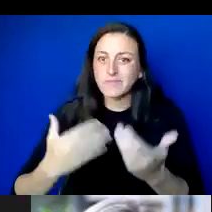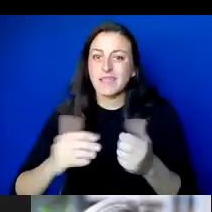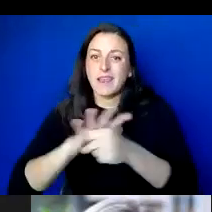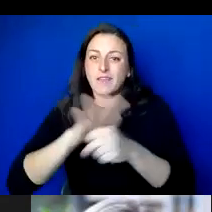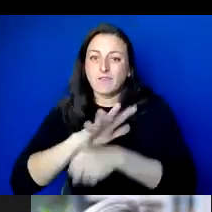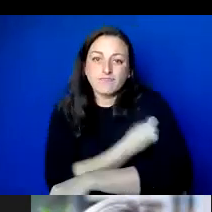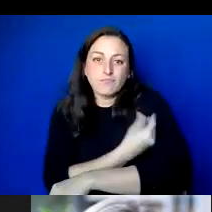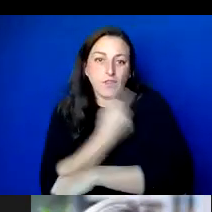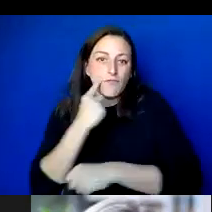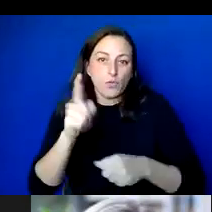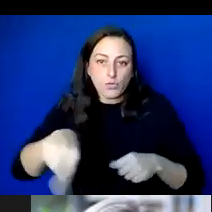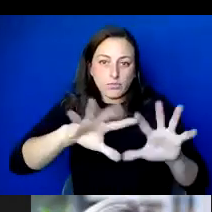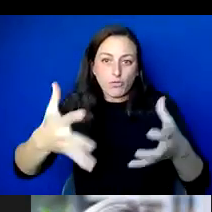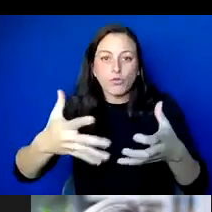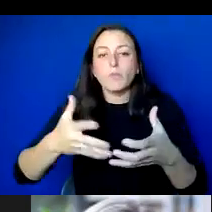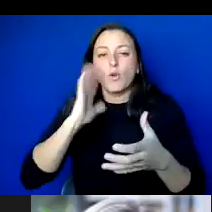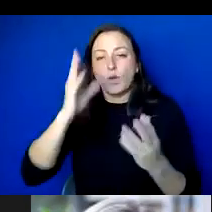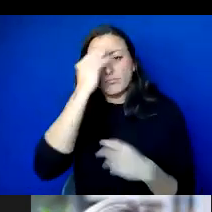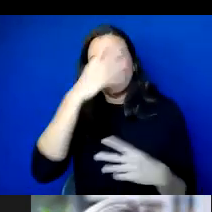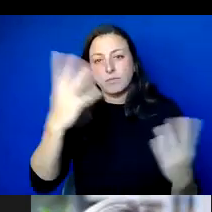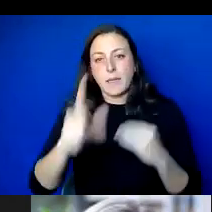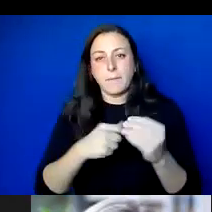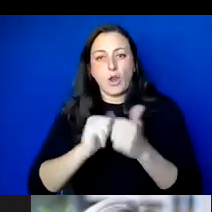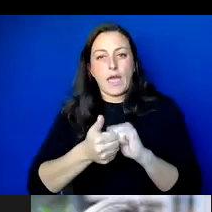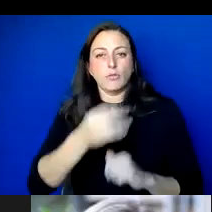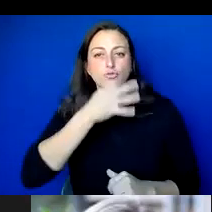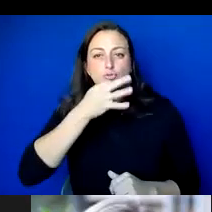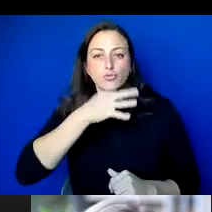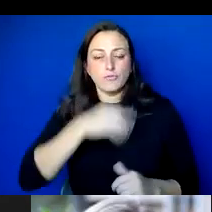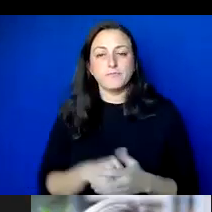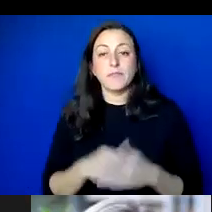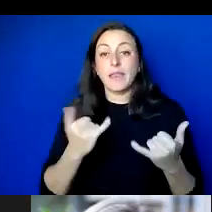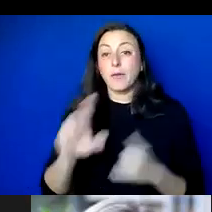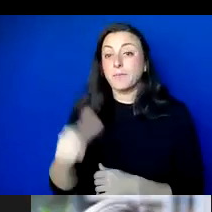how to sign up soon. Now I'll hand off to the rest of the presentation to Dr. Eric France.